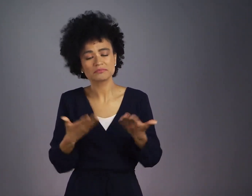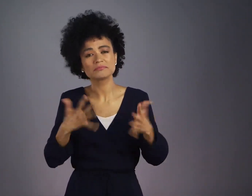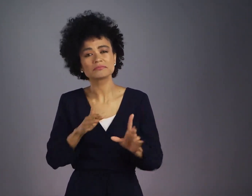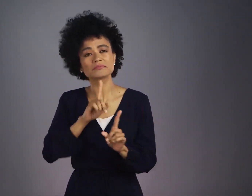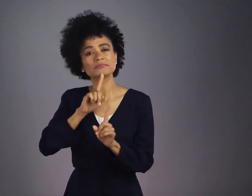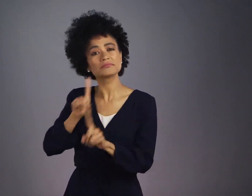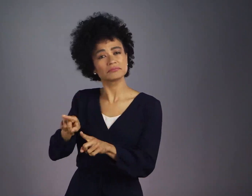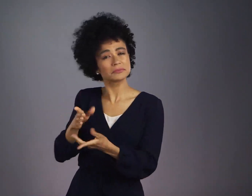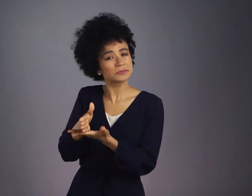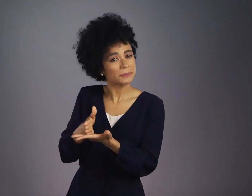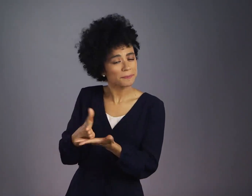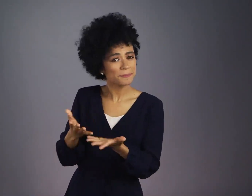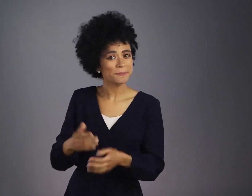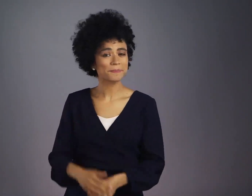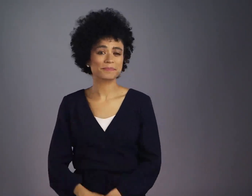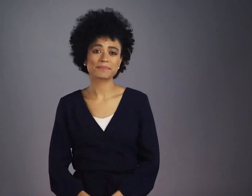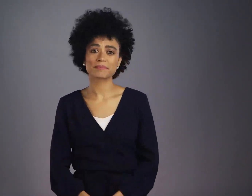We hope this book has answered some of them.